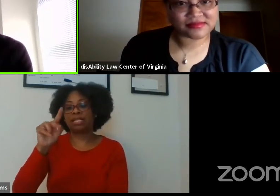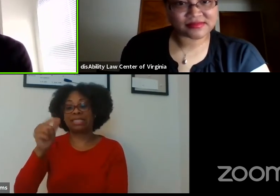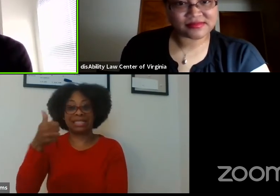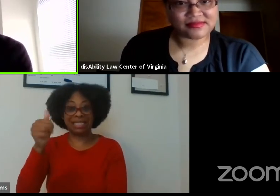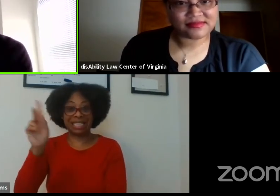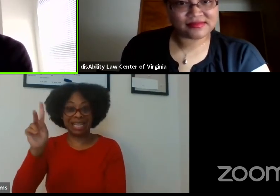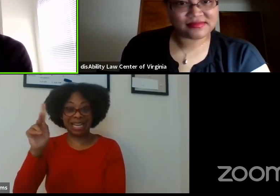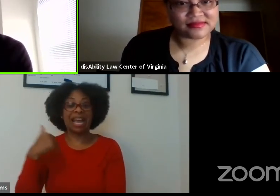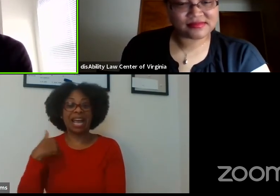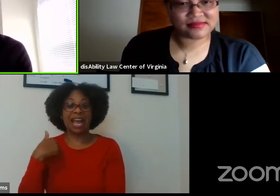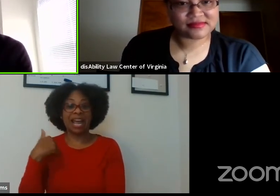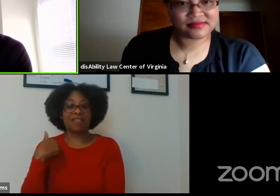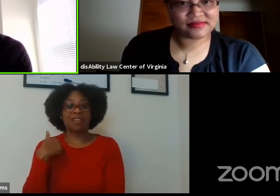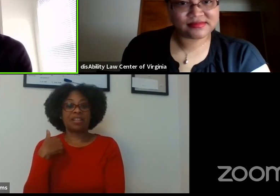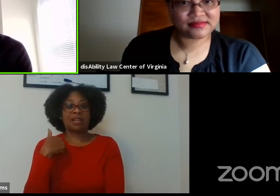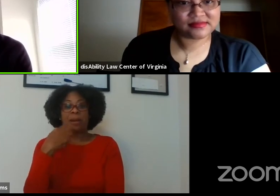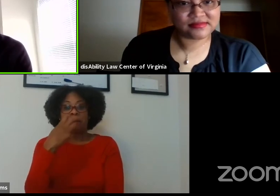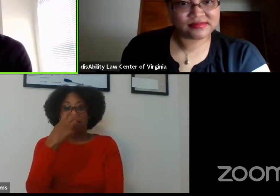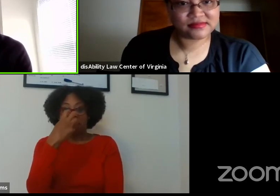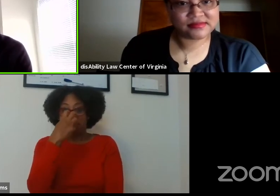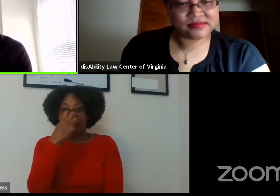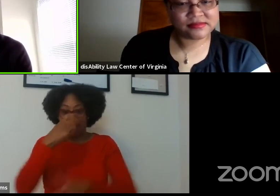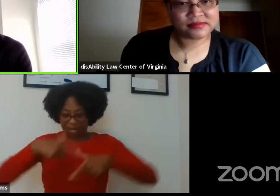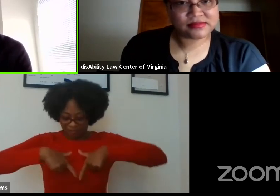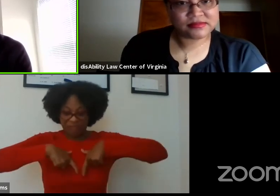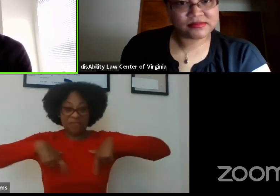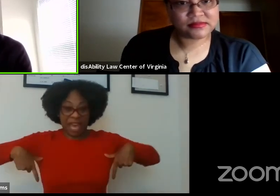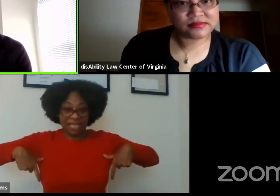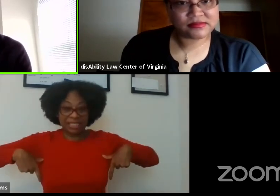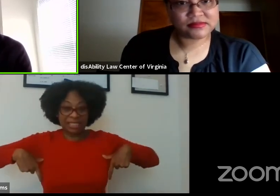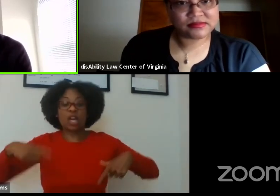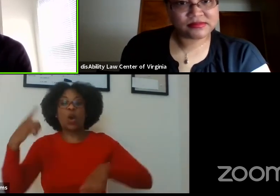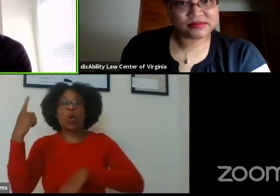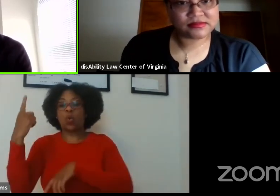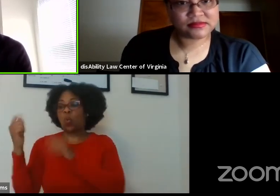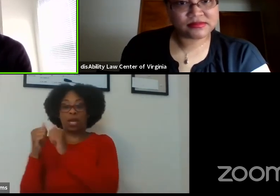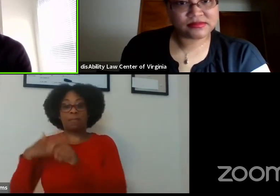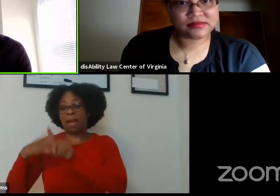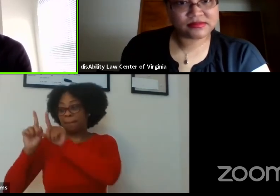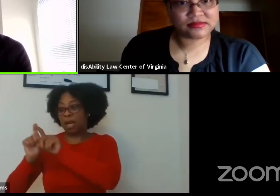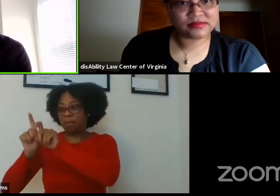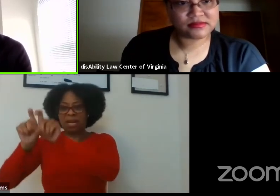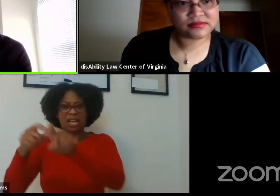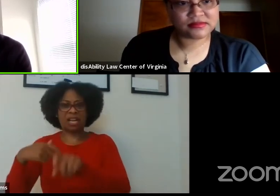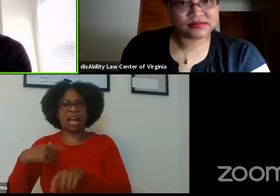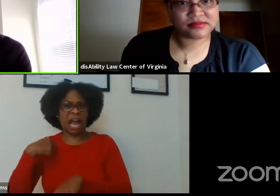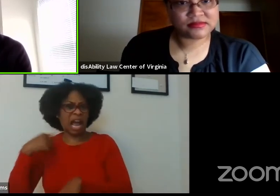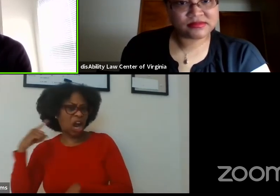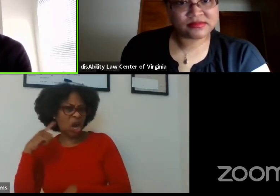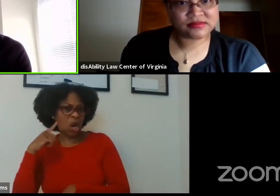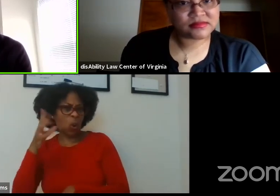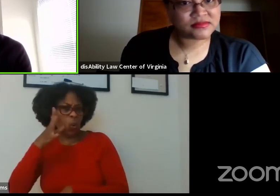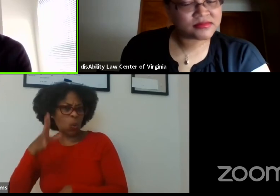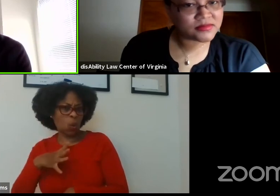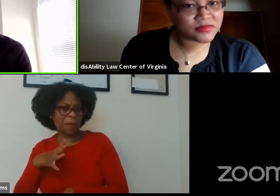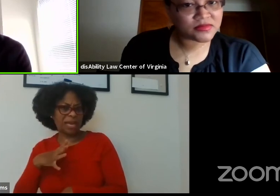I wear with my partner, and one day we were running past somebody, and I overheard a lady, she was saying -- she was like oh, my God!